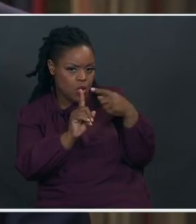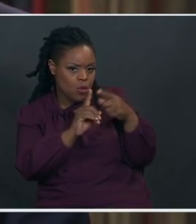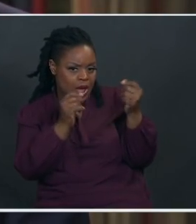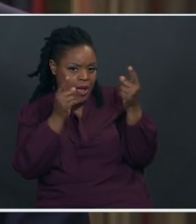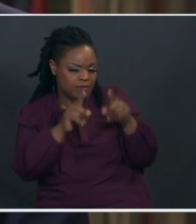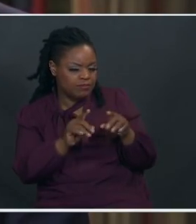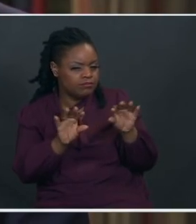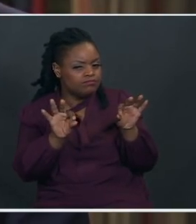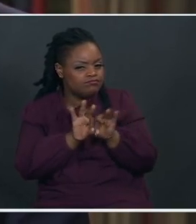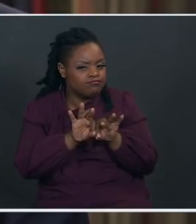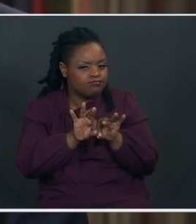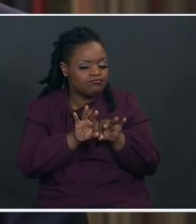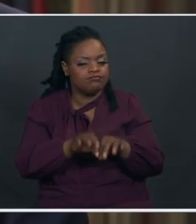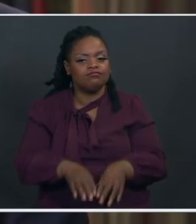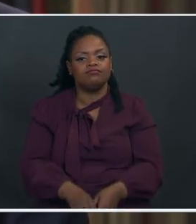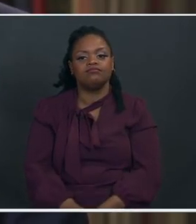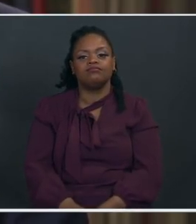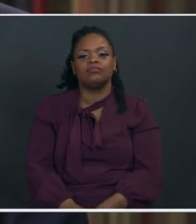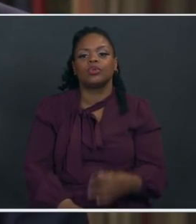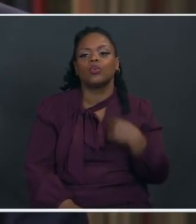and accelerate more vaccines as we see them.